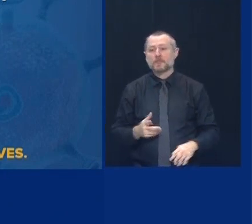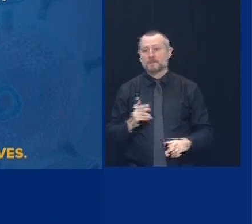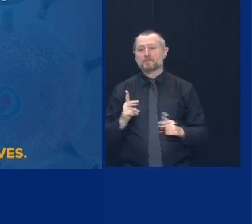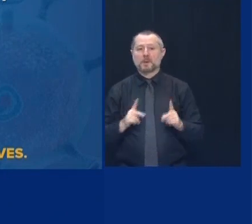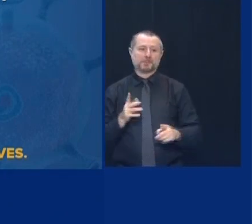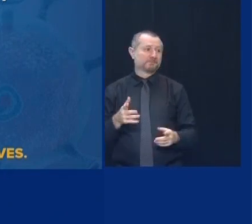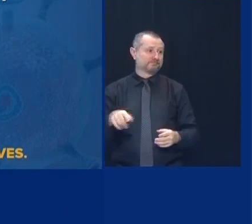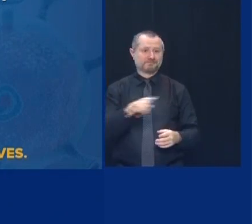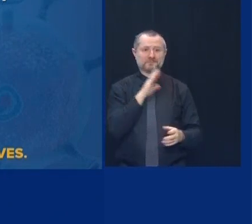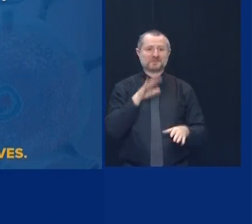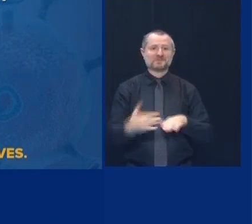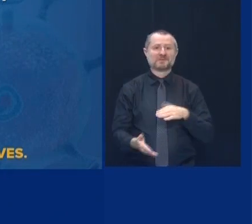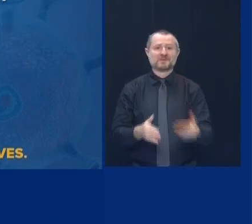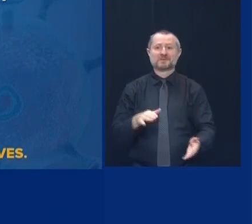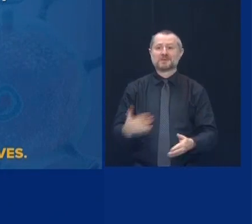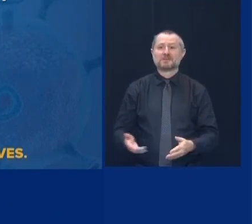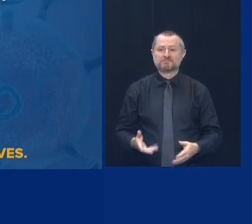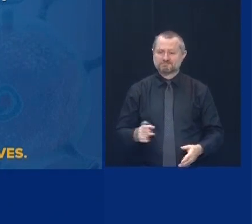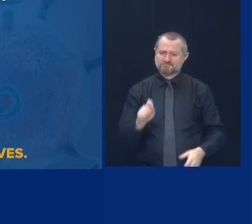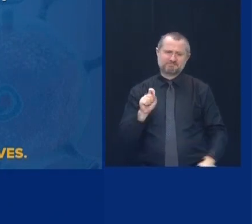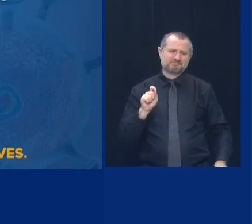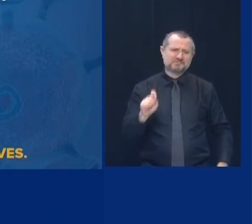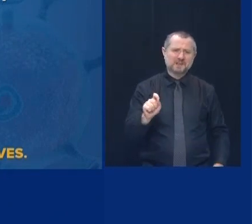YOU OVER BURDENok DOCTORS, NURSES AND POSSIBLE EQUIPMENT SUPPLIES.